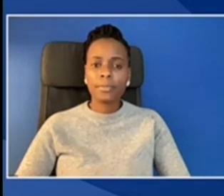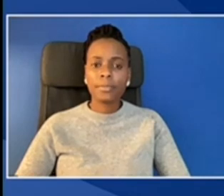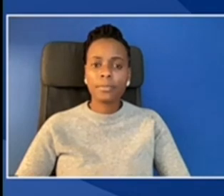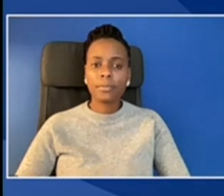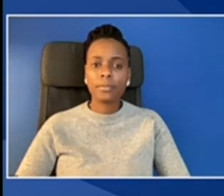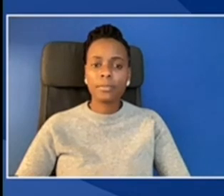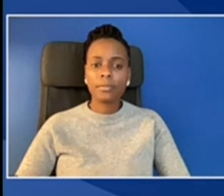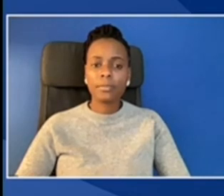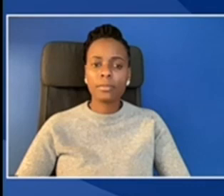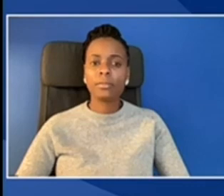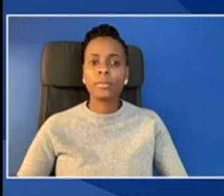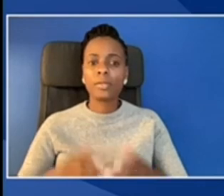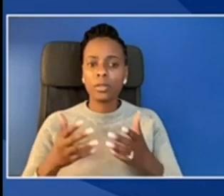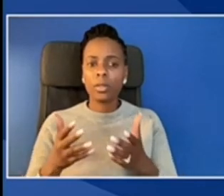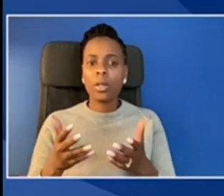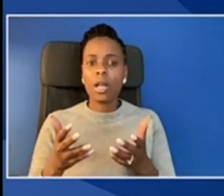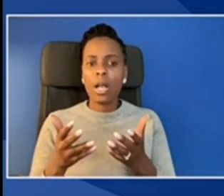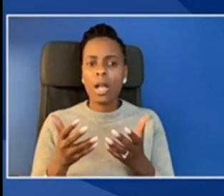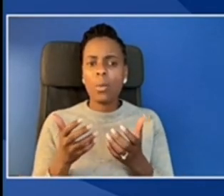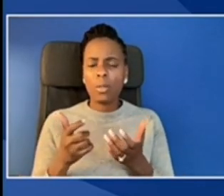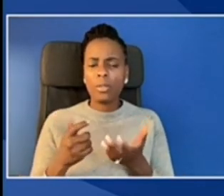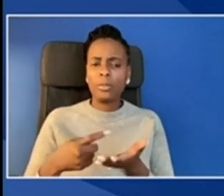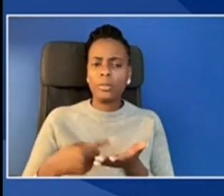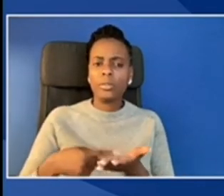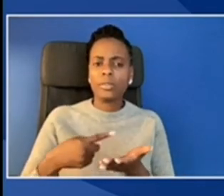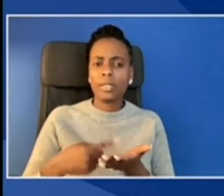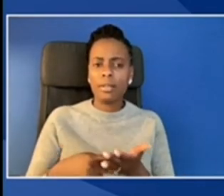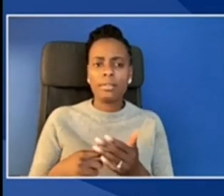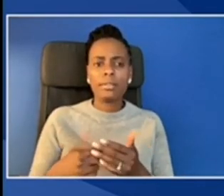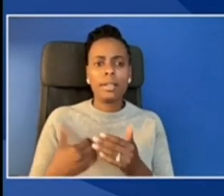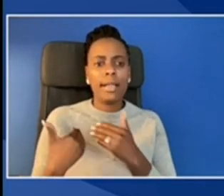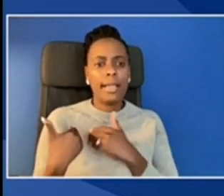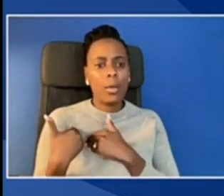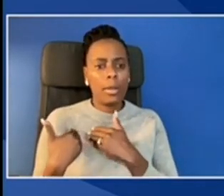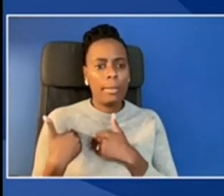ccountability and prioritization a little bit.